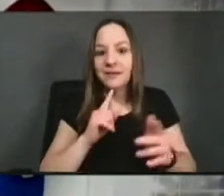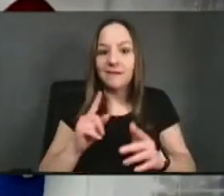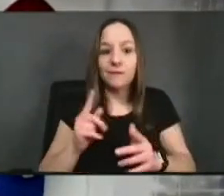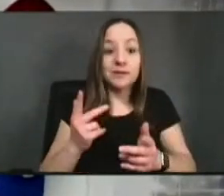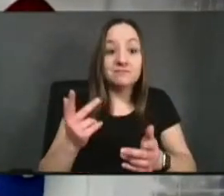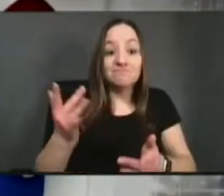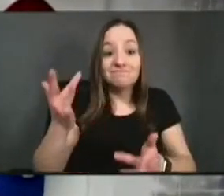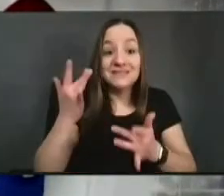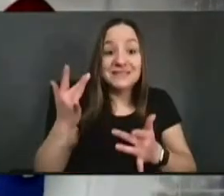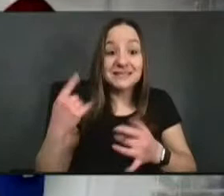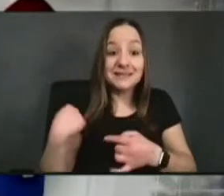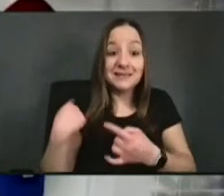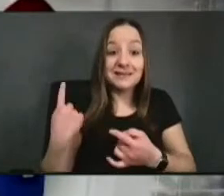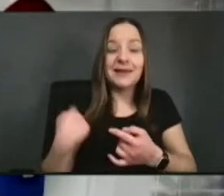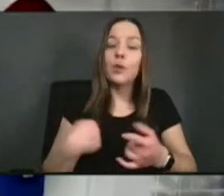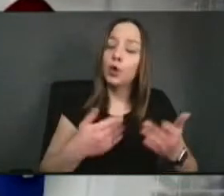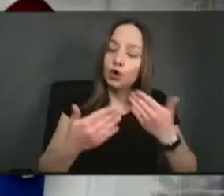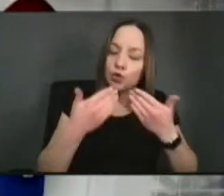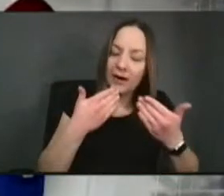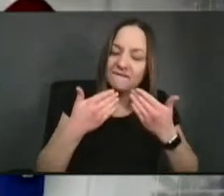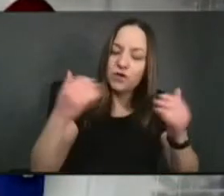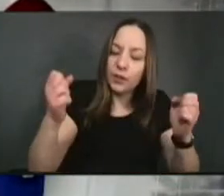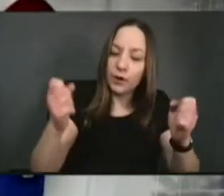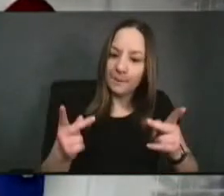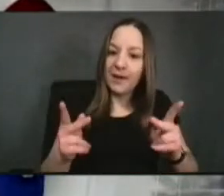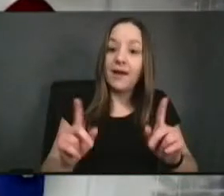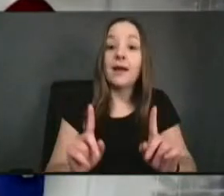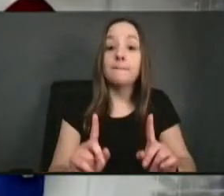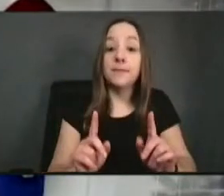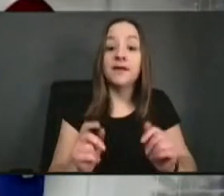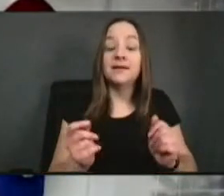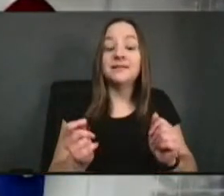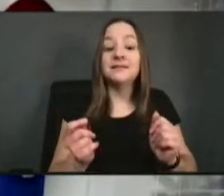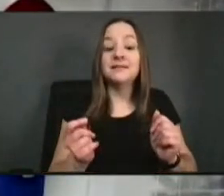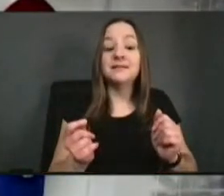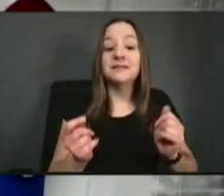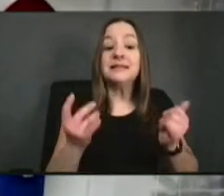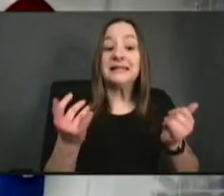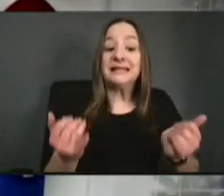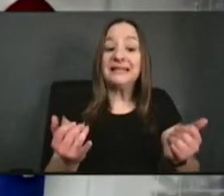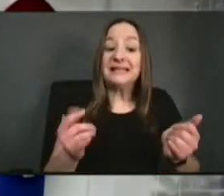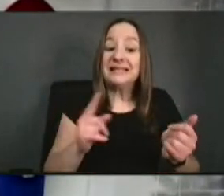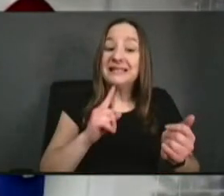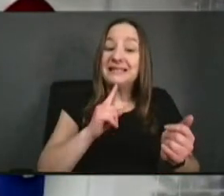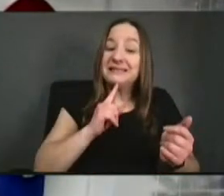coming back, and, um they've been out sick and we are